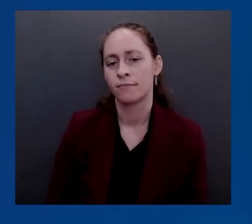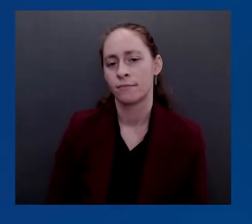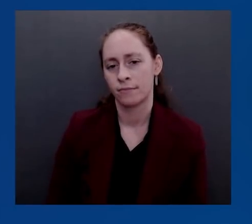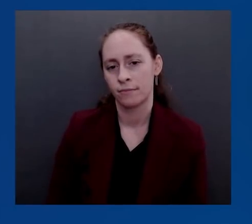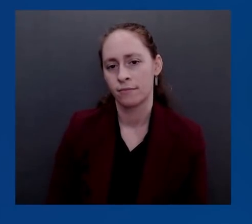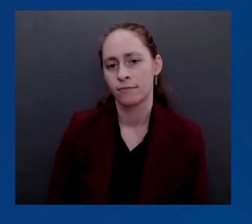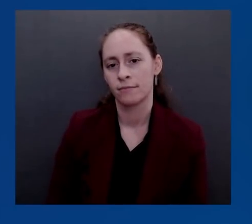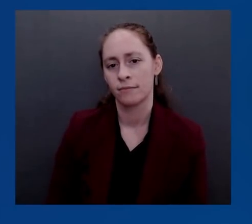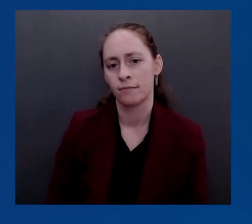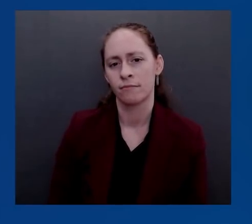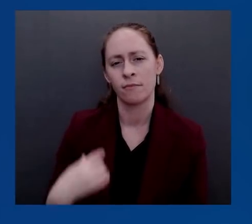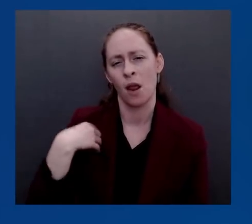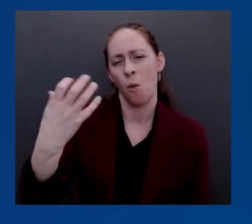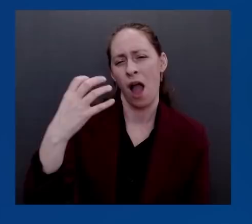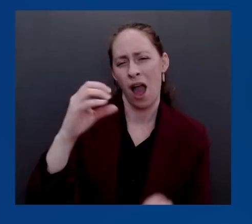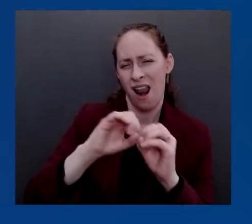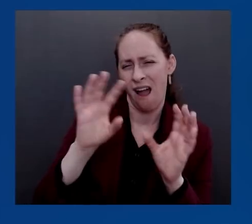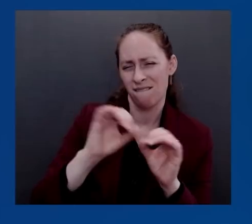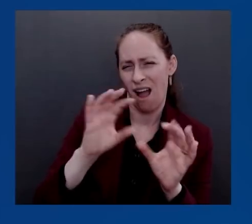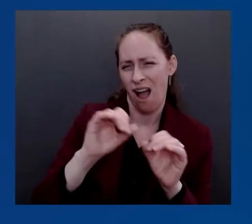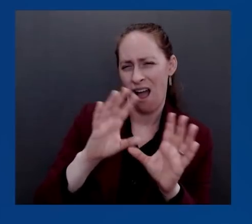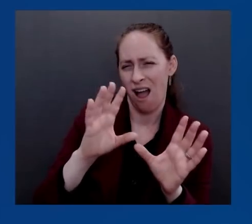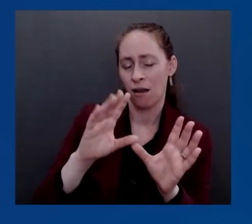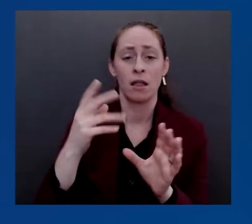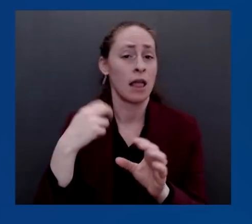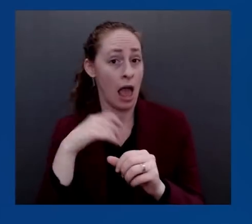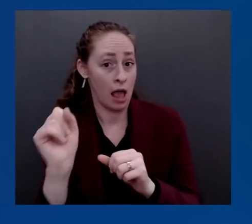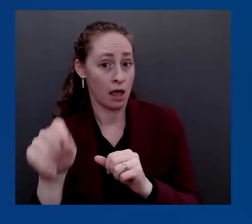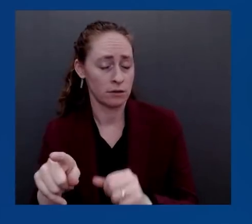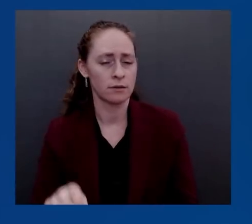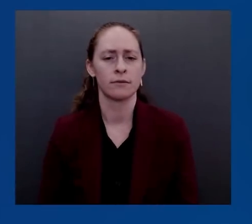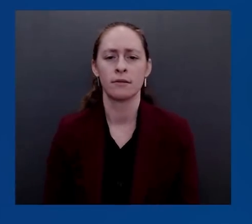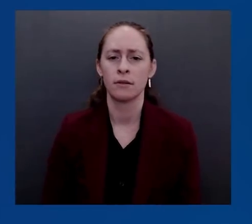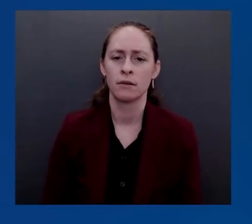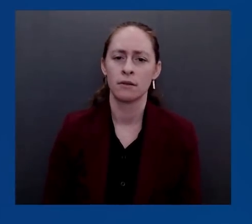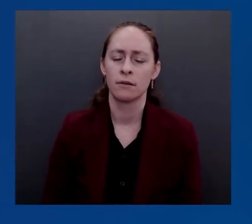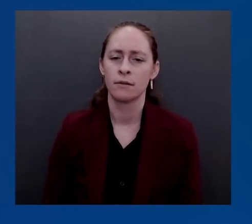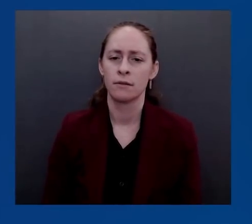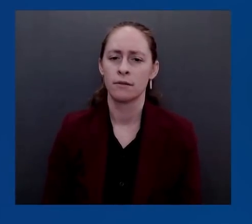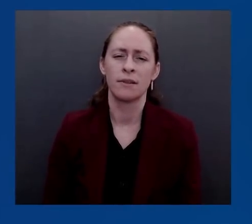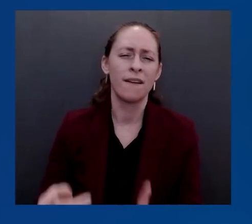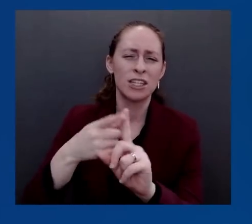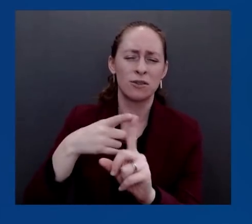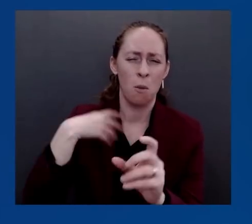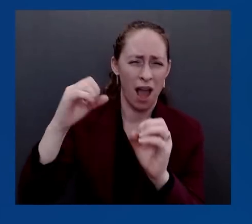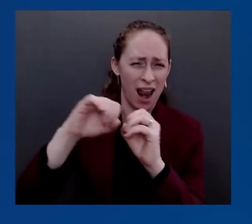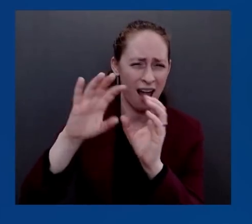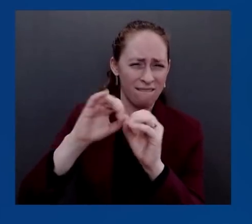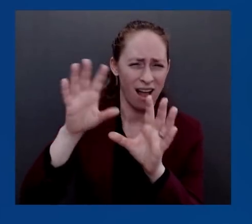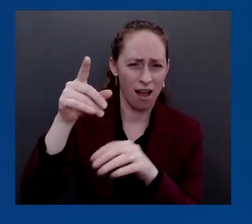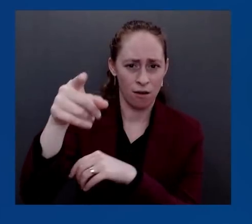you said you did plan to update the guidance soon. I want to clarify that that is indoor masking, and if you can say